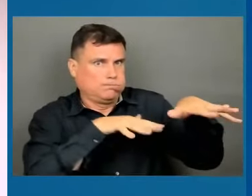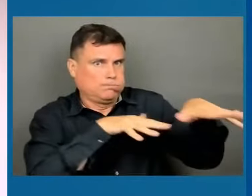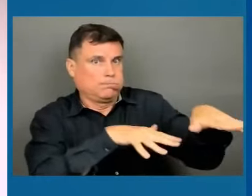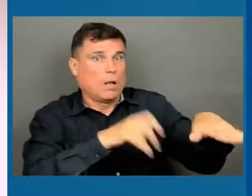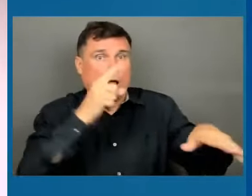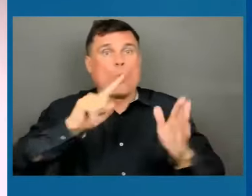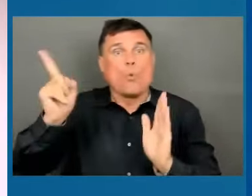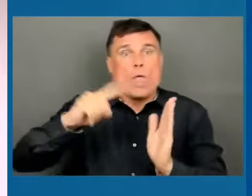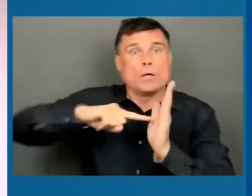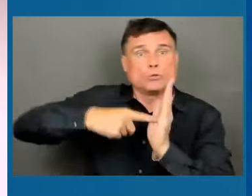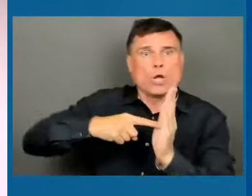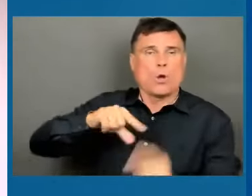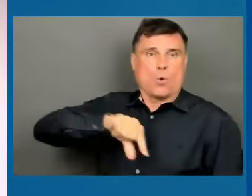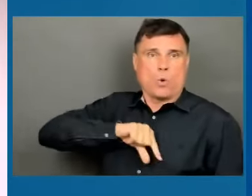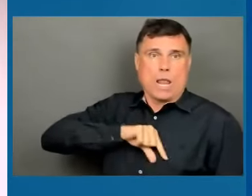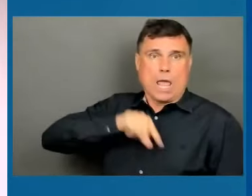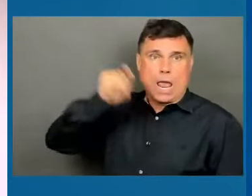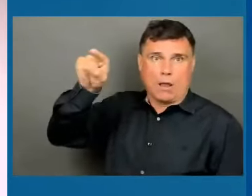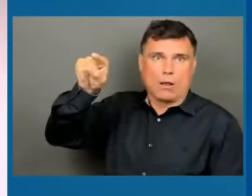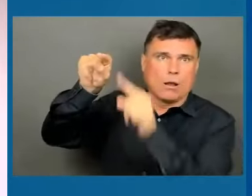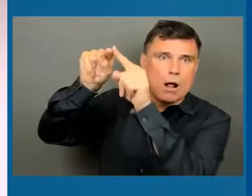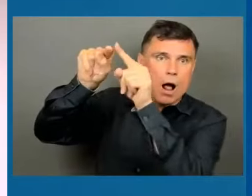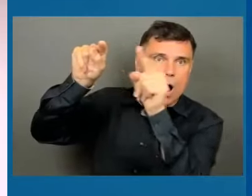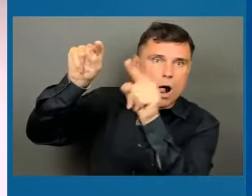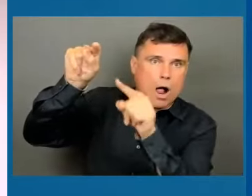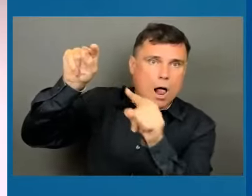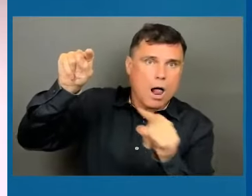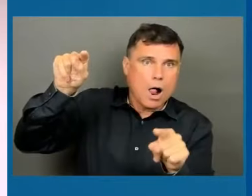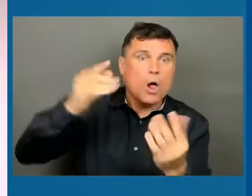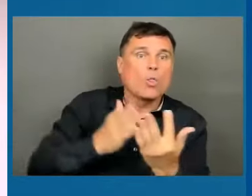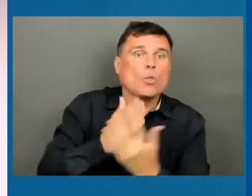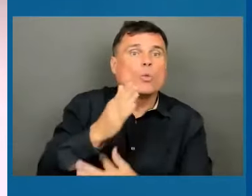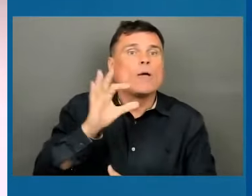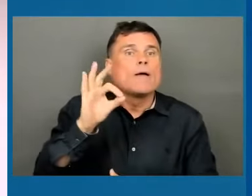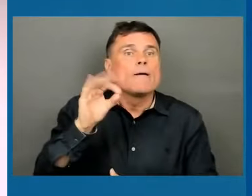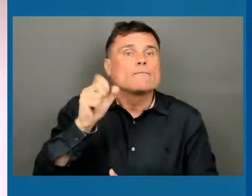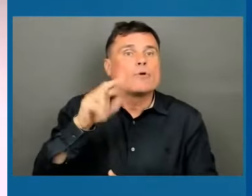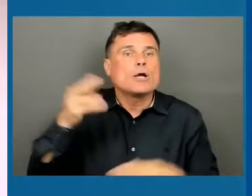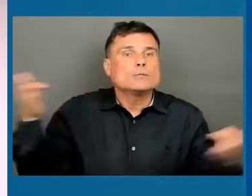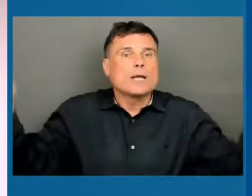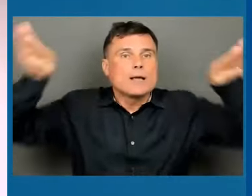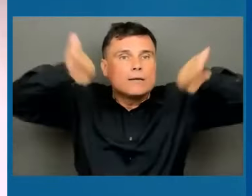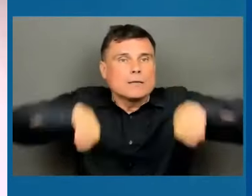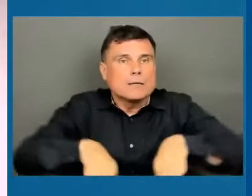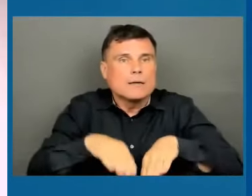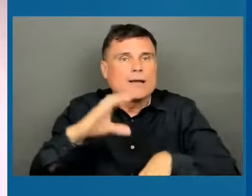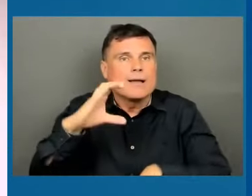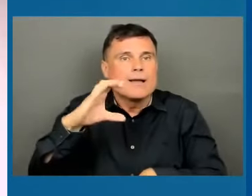canyon, hope and to the ocean. We expect these flows will remain elevated over the coming